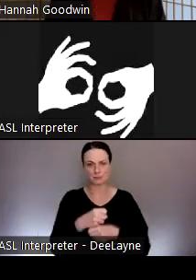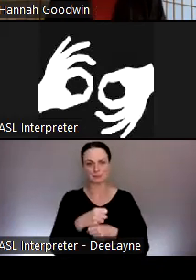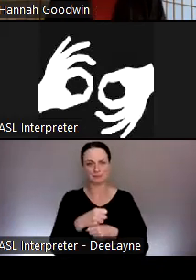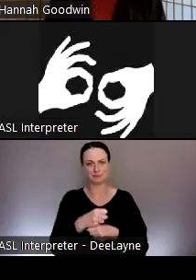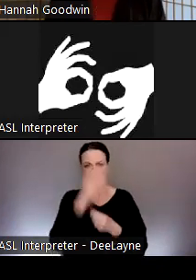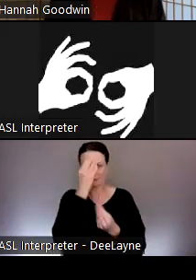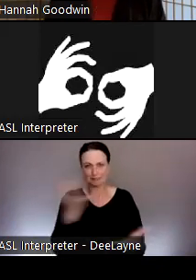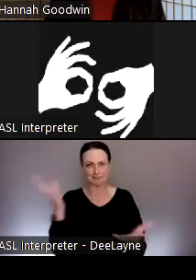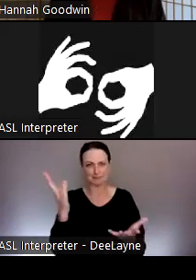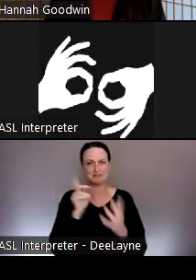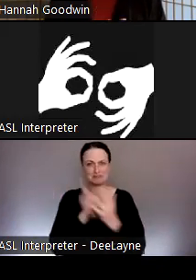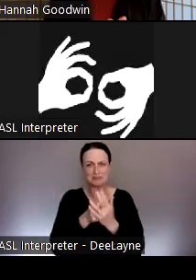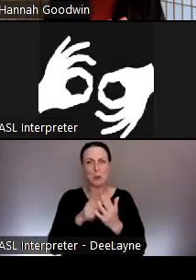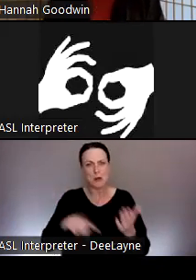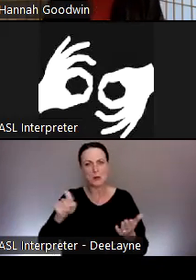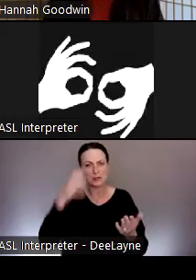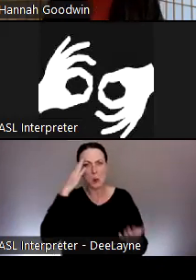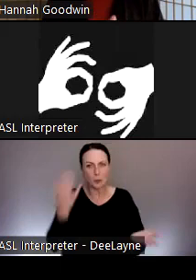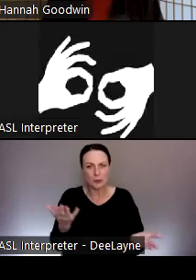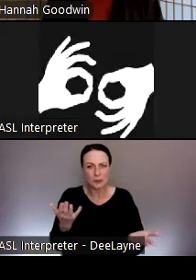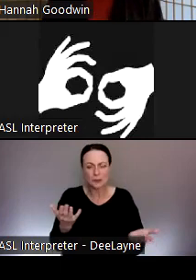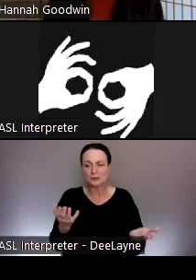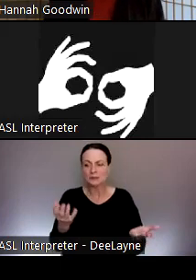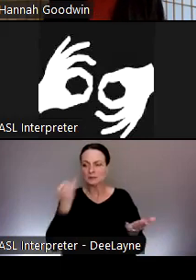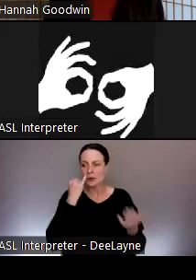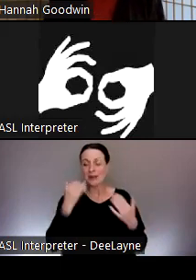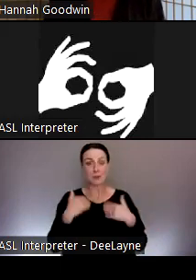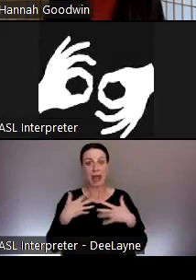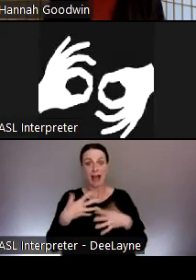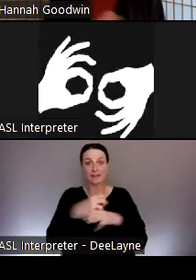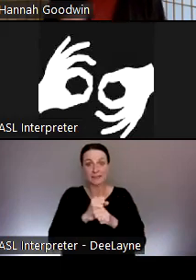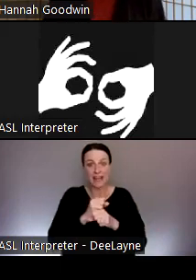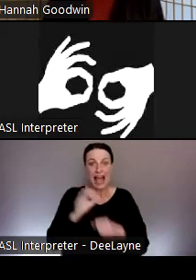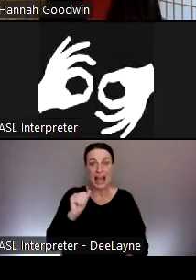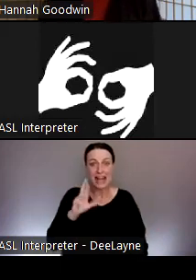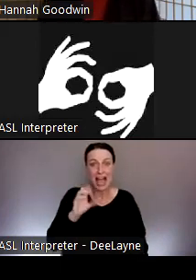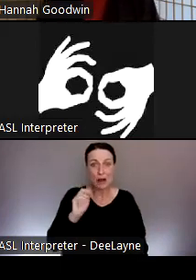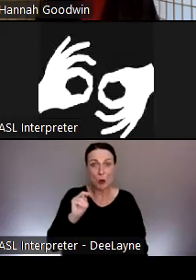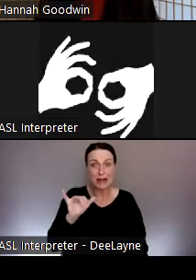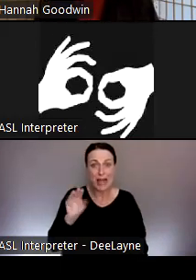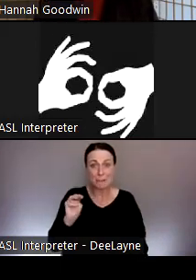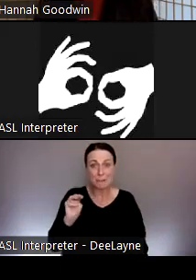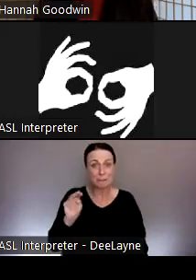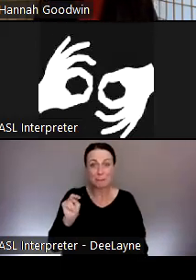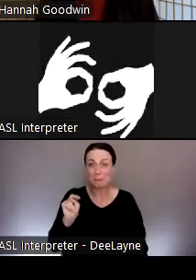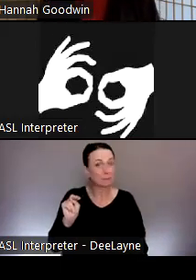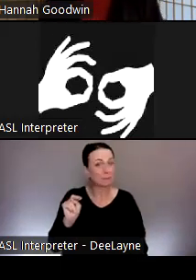So if you have an acronym, please don't have an acronym in your description.